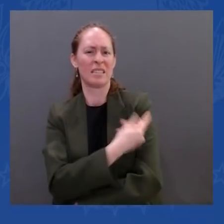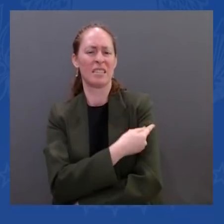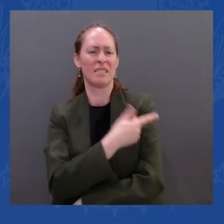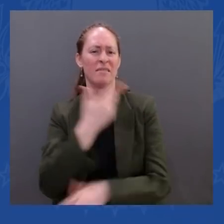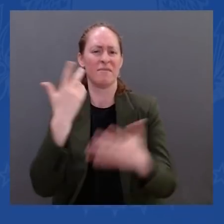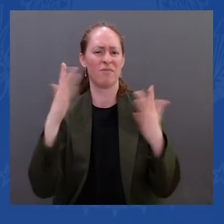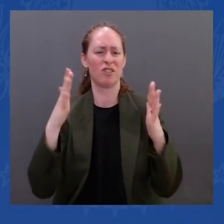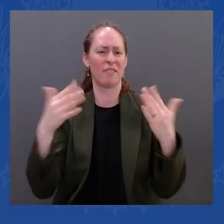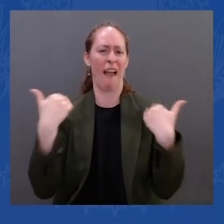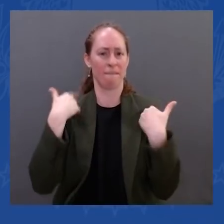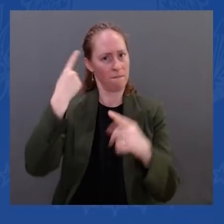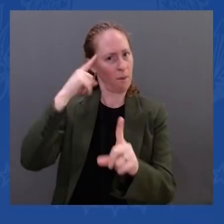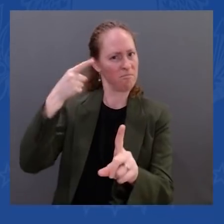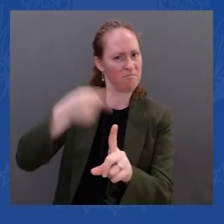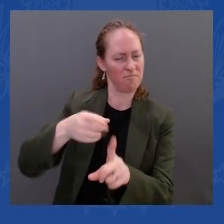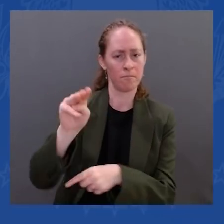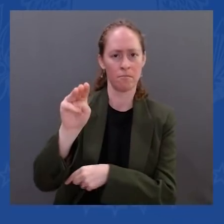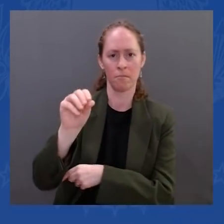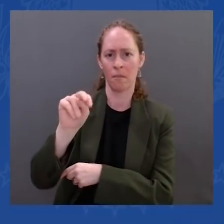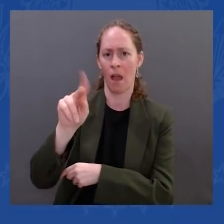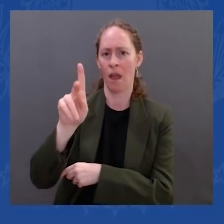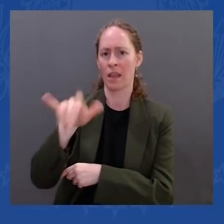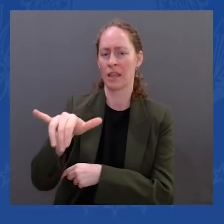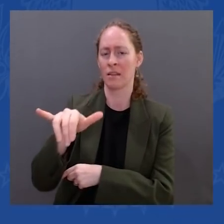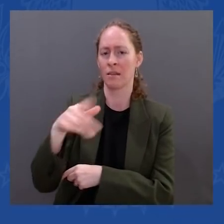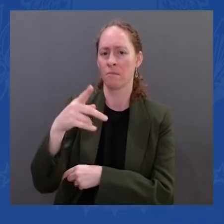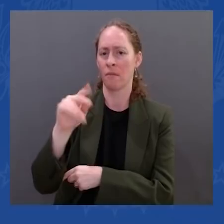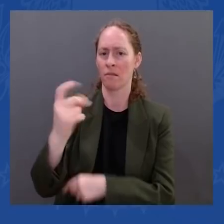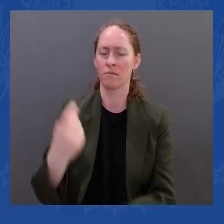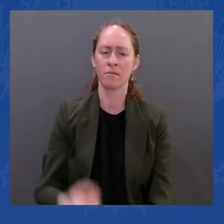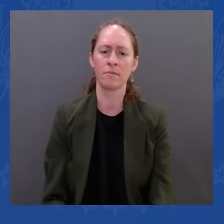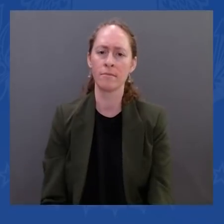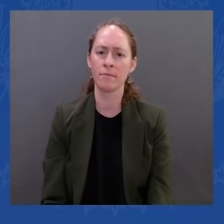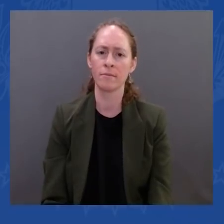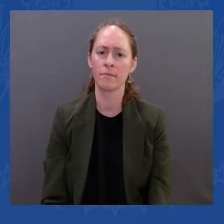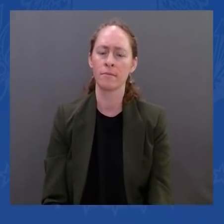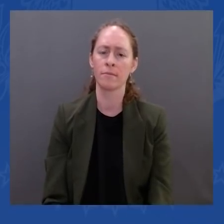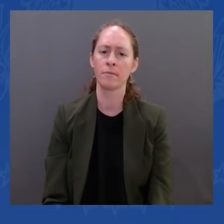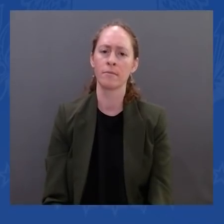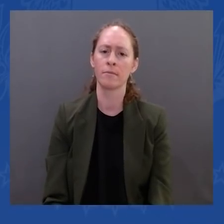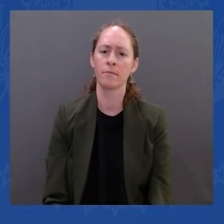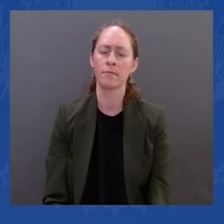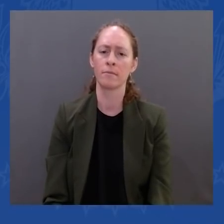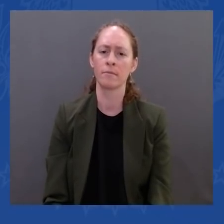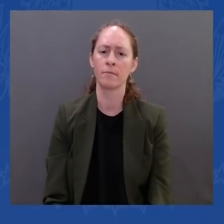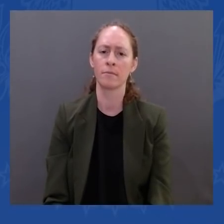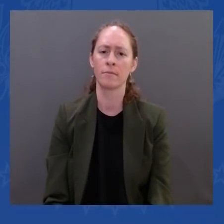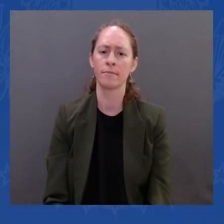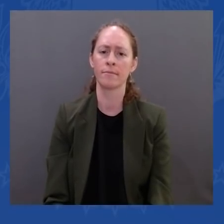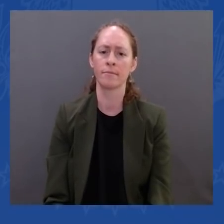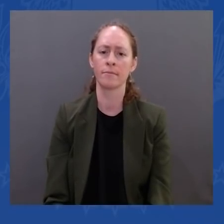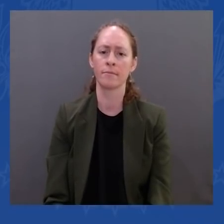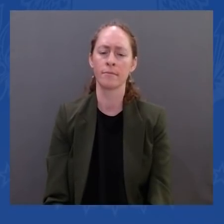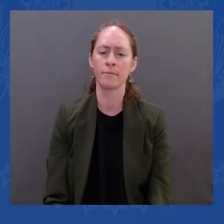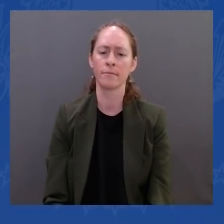thus far, there doesn't seem to be a need for any kind of extra -- extra efforts beyond what's going on.